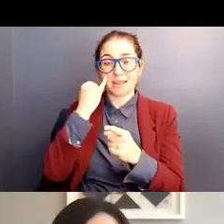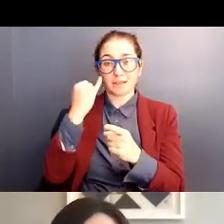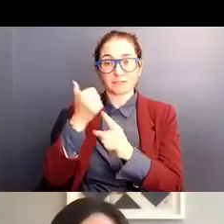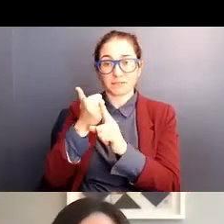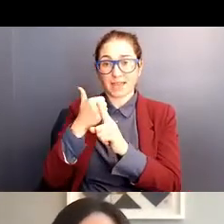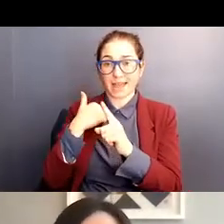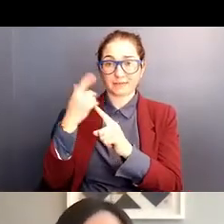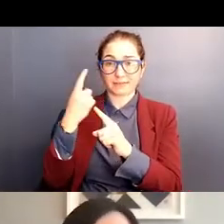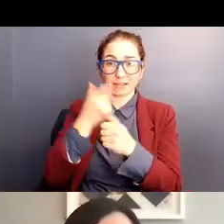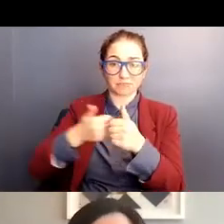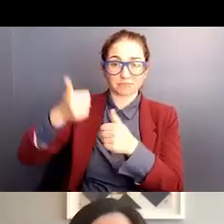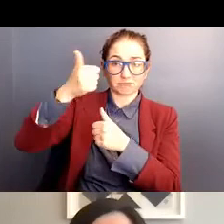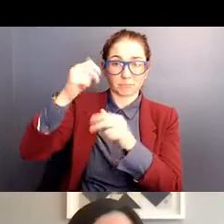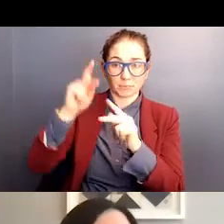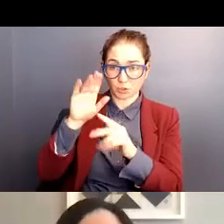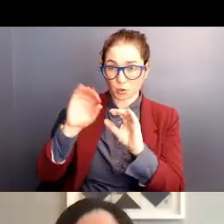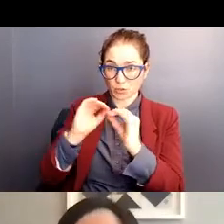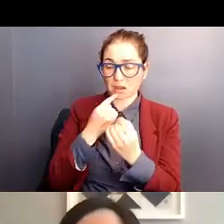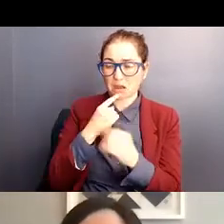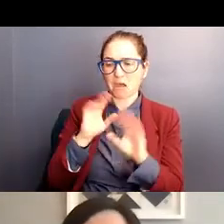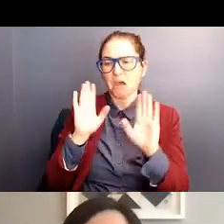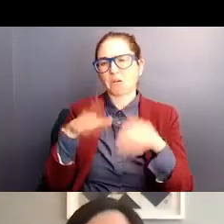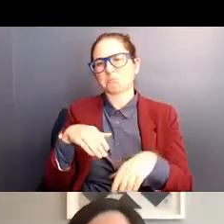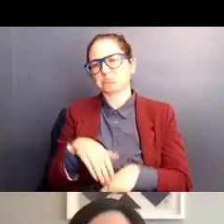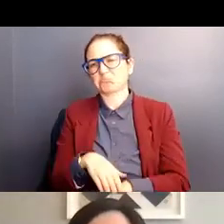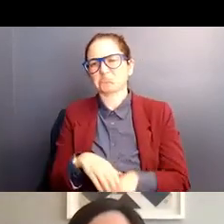organization that says we don't really have disabled people that